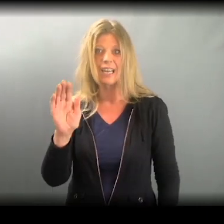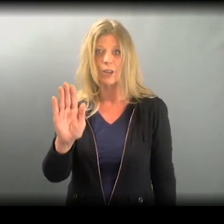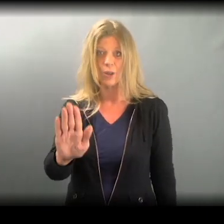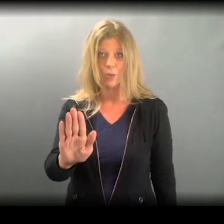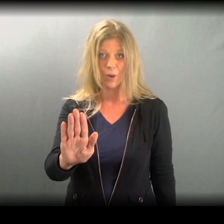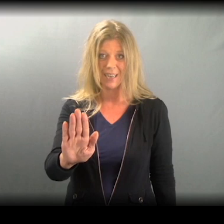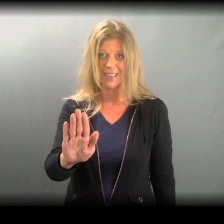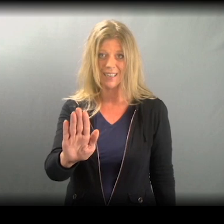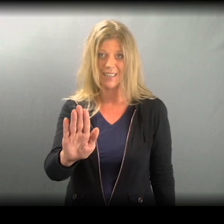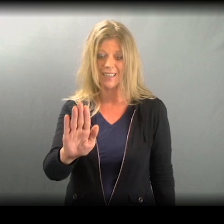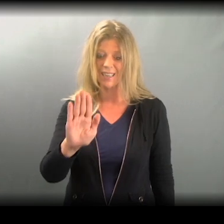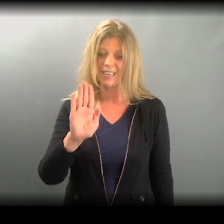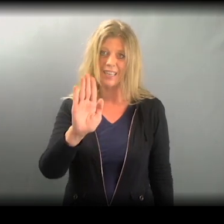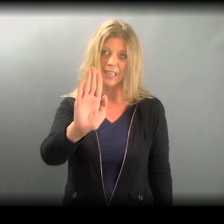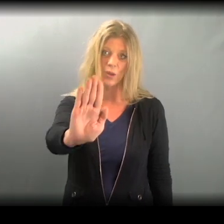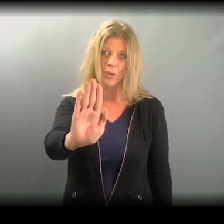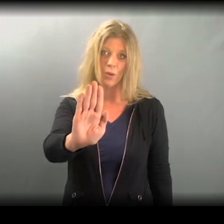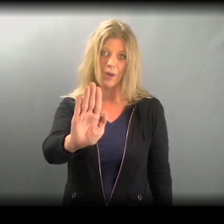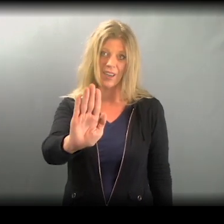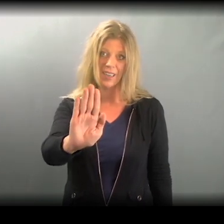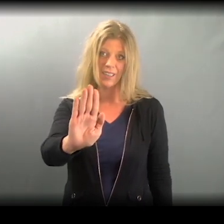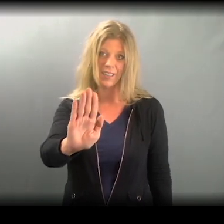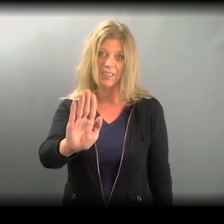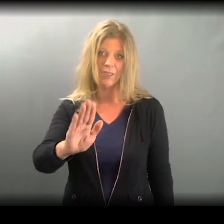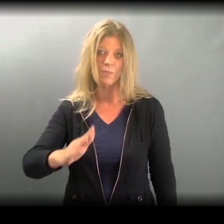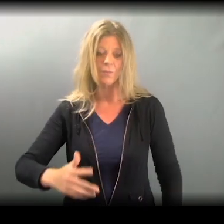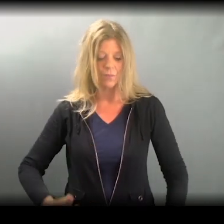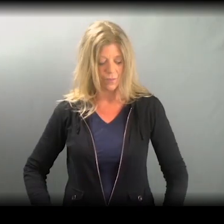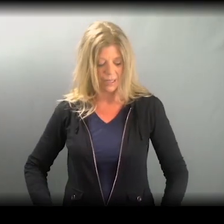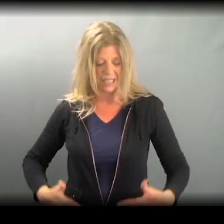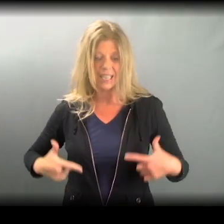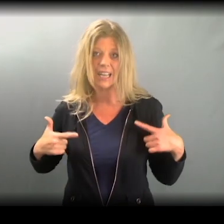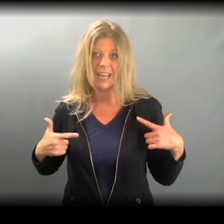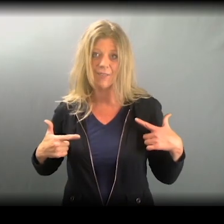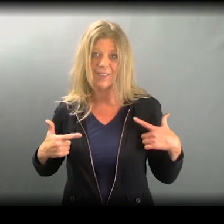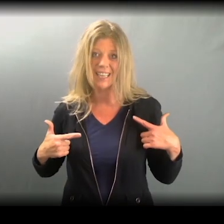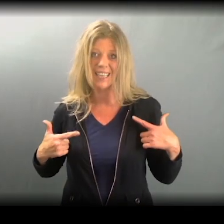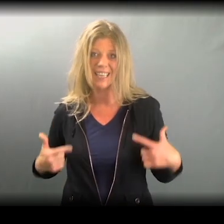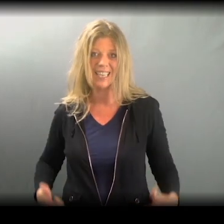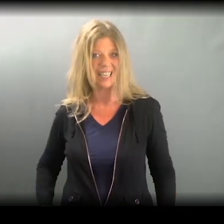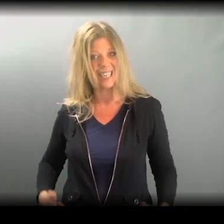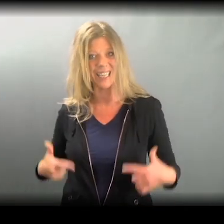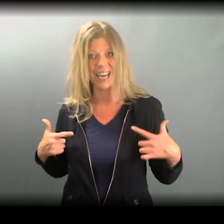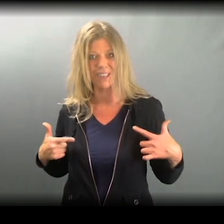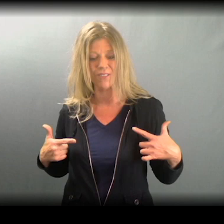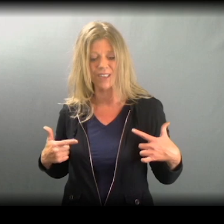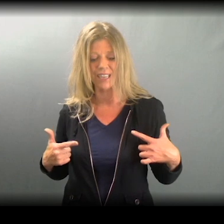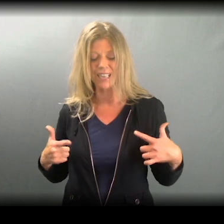YOUR LIFE